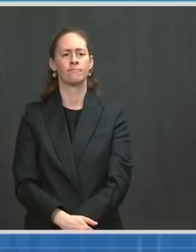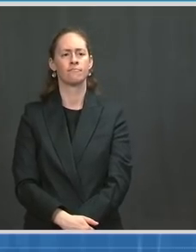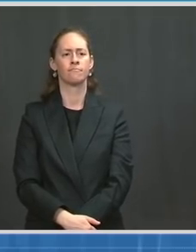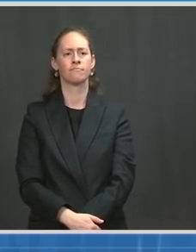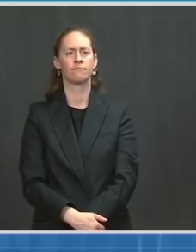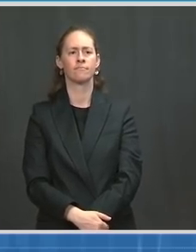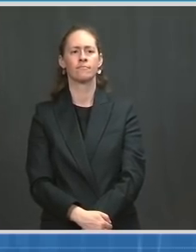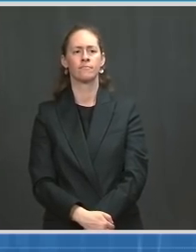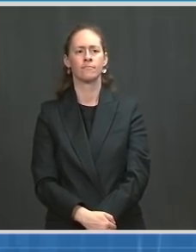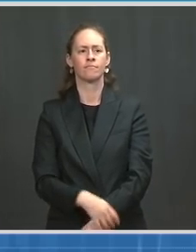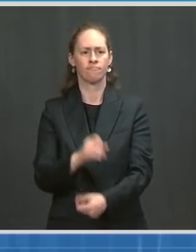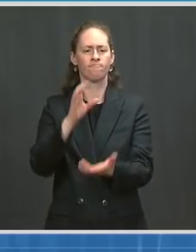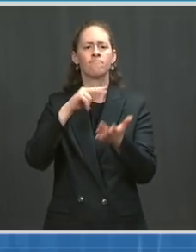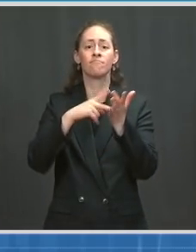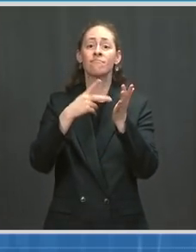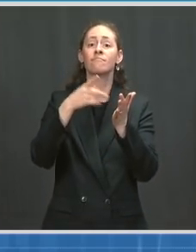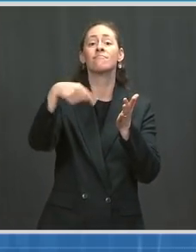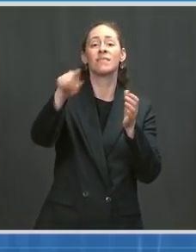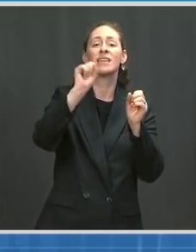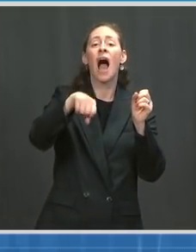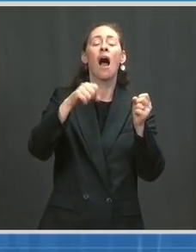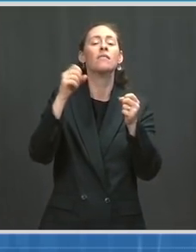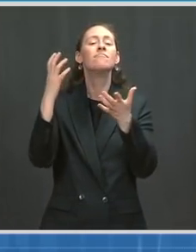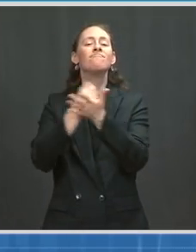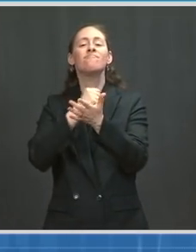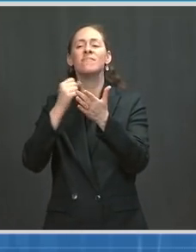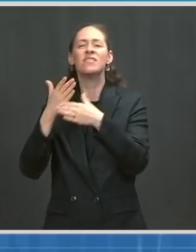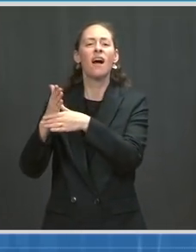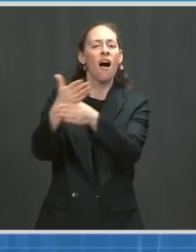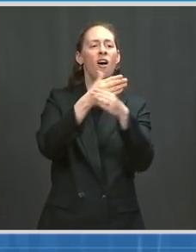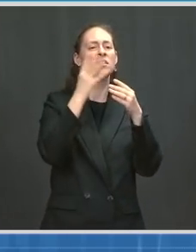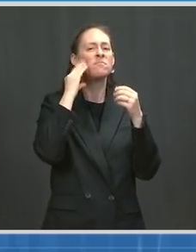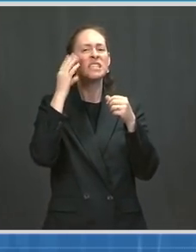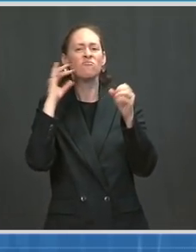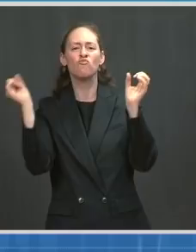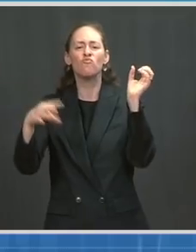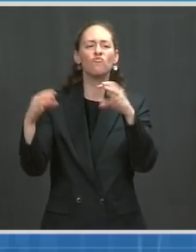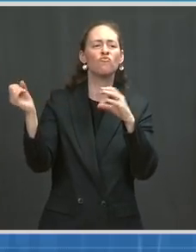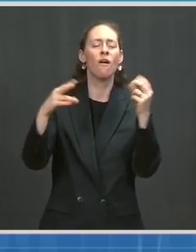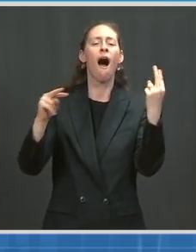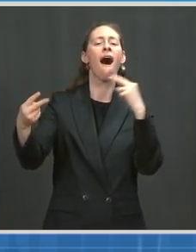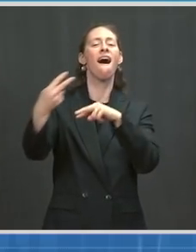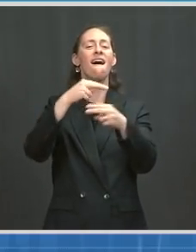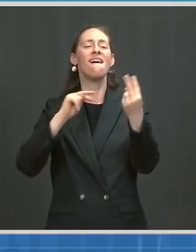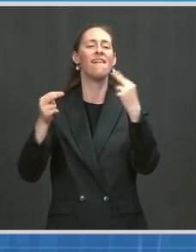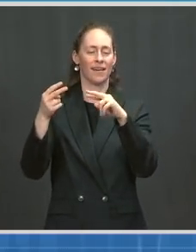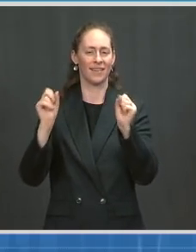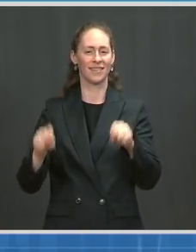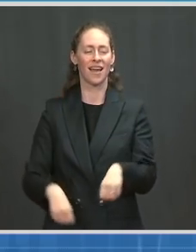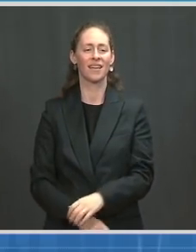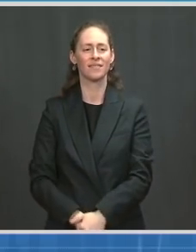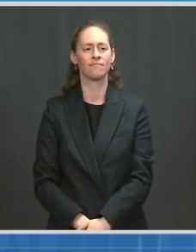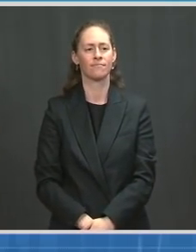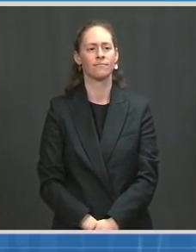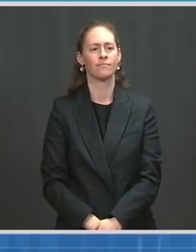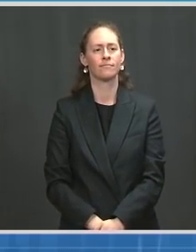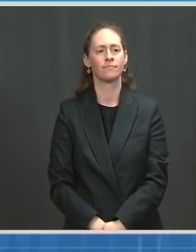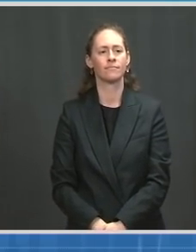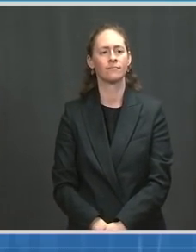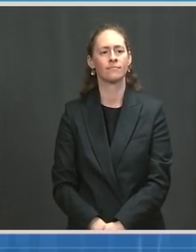Number one, employers may not always know that -- about just how important a role they can play and what they can do. They may wonder about logistically